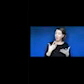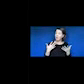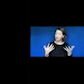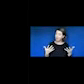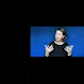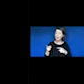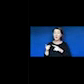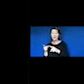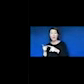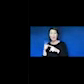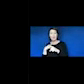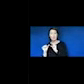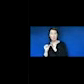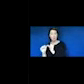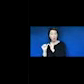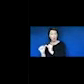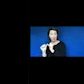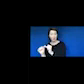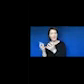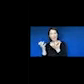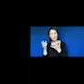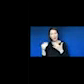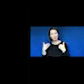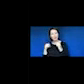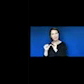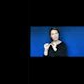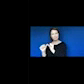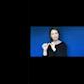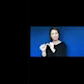because my client is seeking long term employment that is fulfilling and gives him that daily